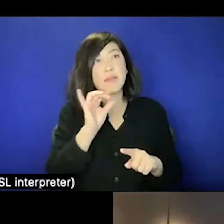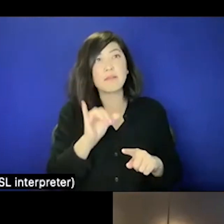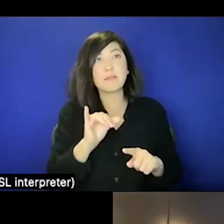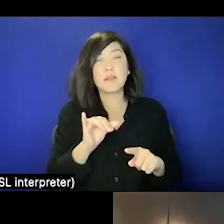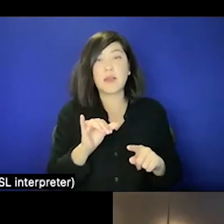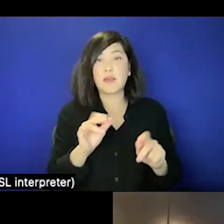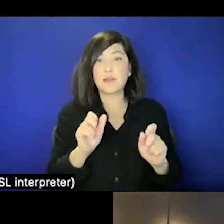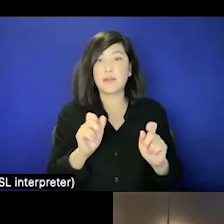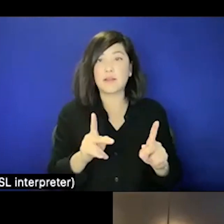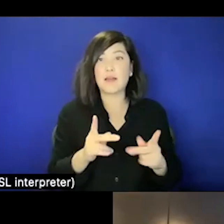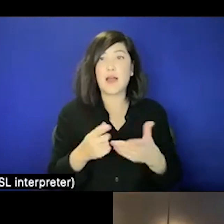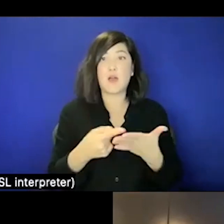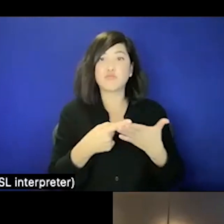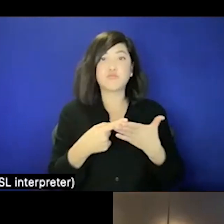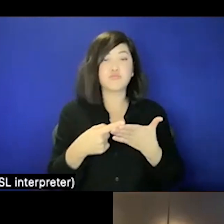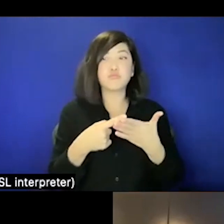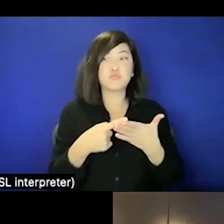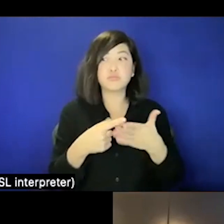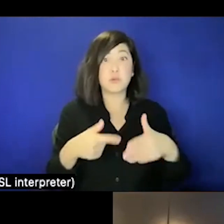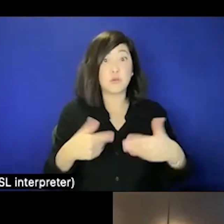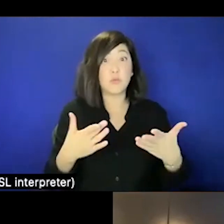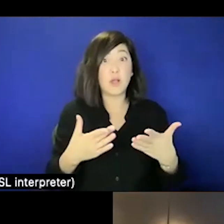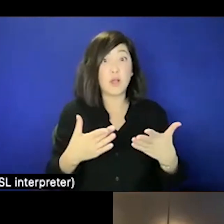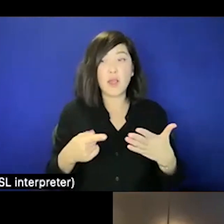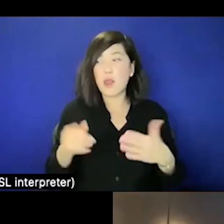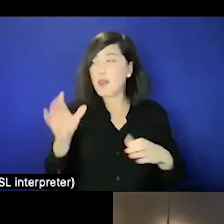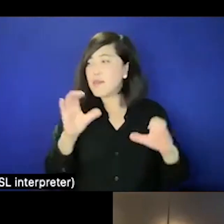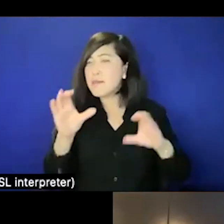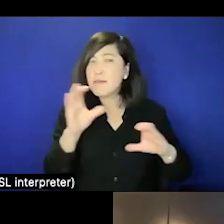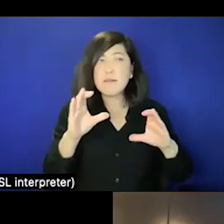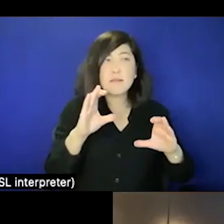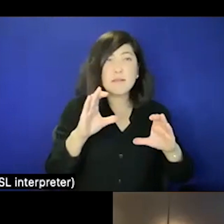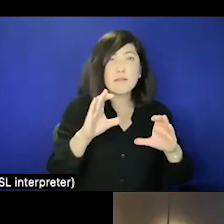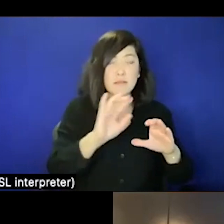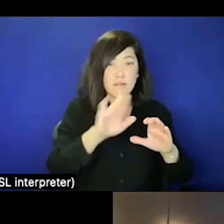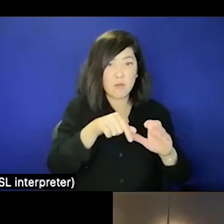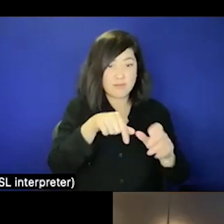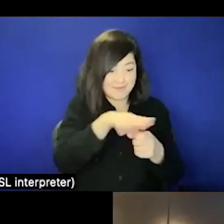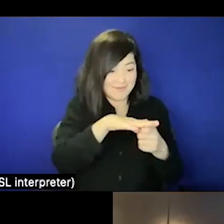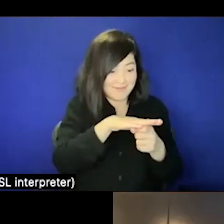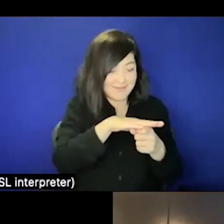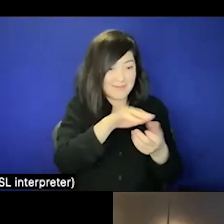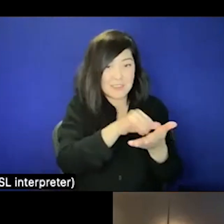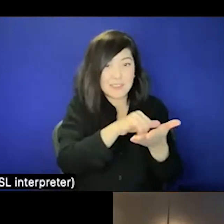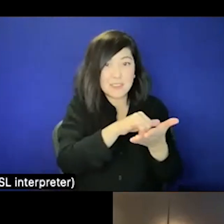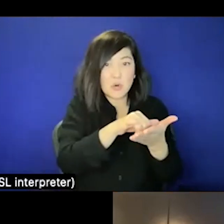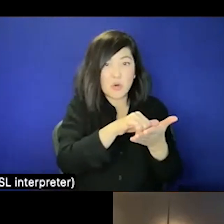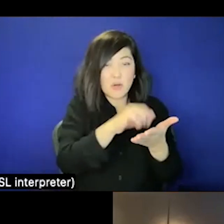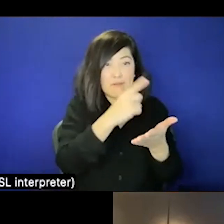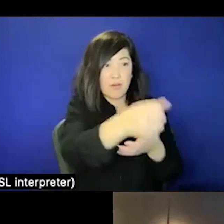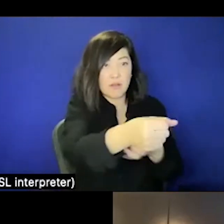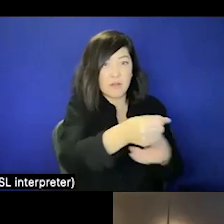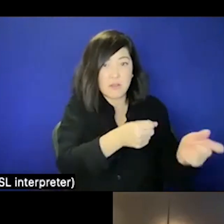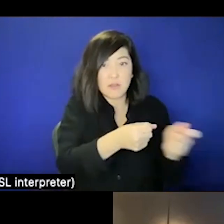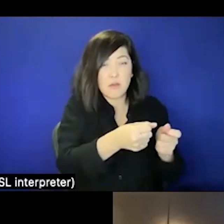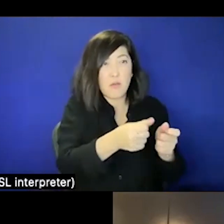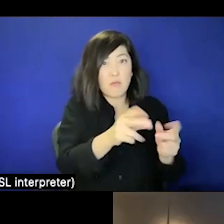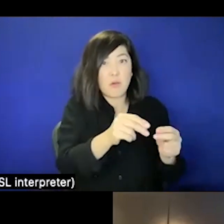you no longer have to look for talent in New York. You can look nationally. You could look